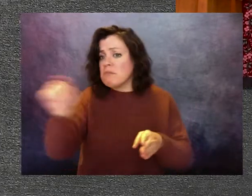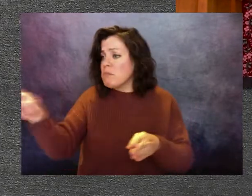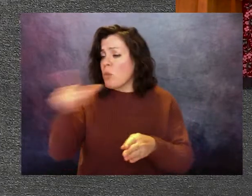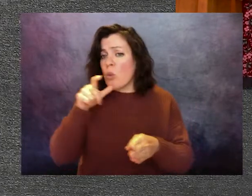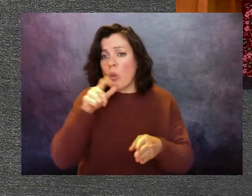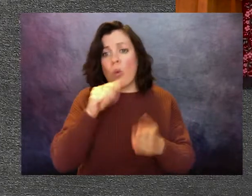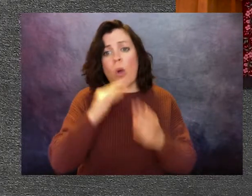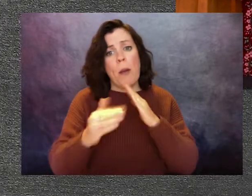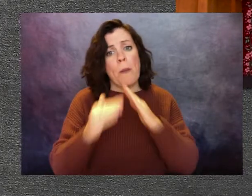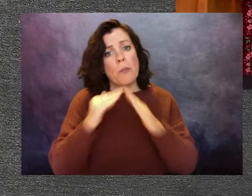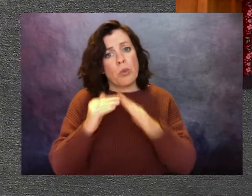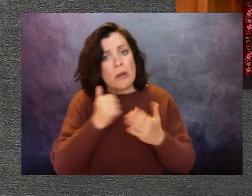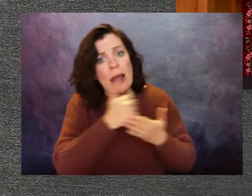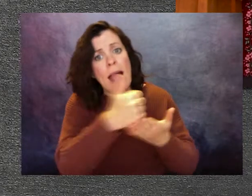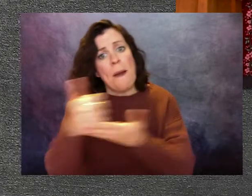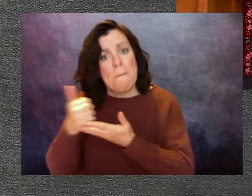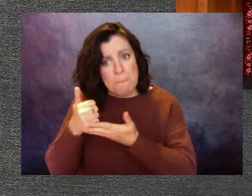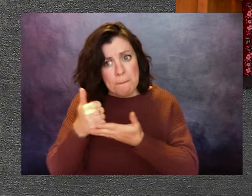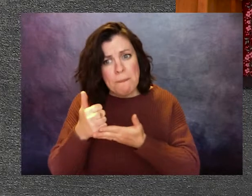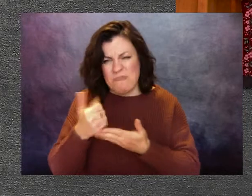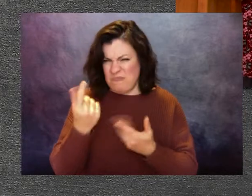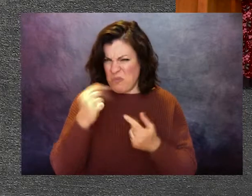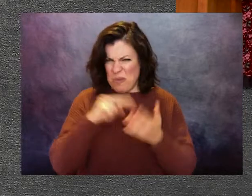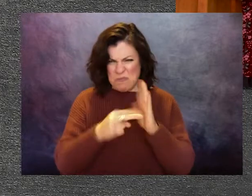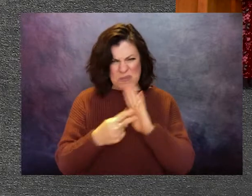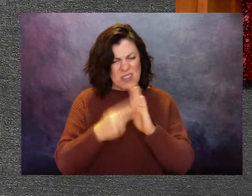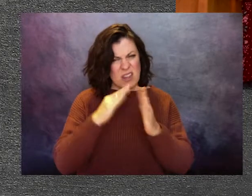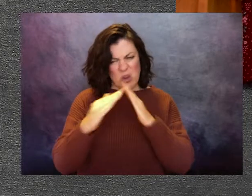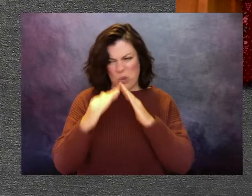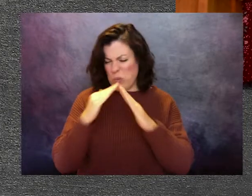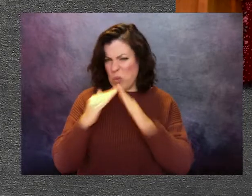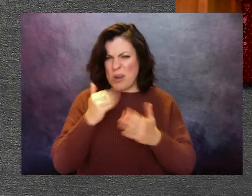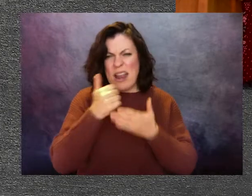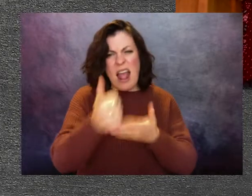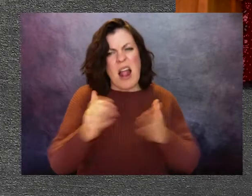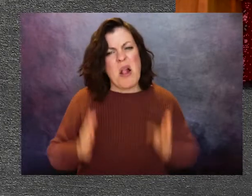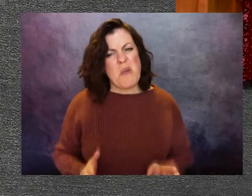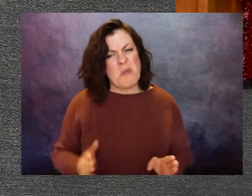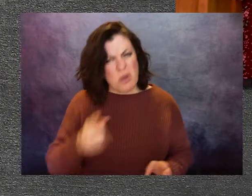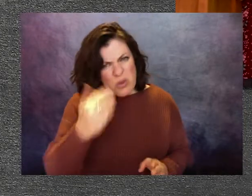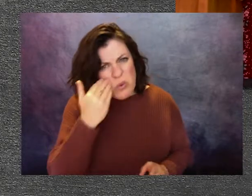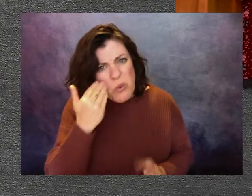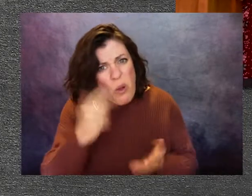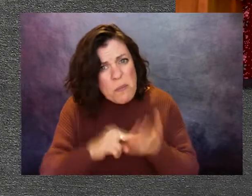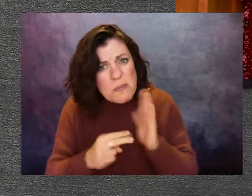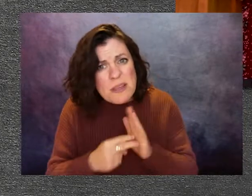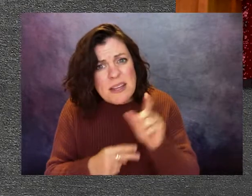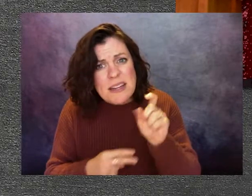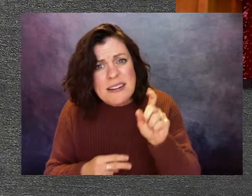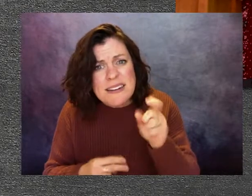You don't. I wonder if our friends at home know? Friends at home, do you know what a community helper is?